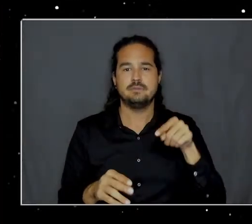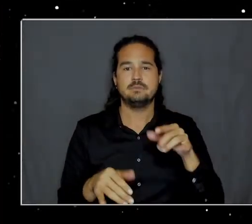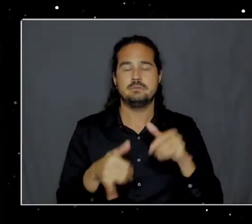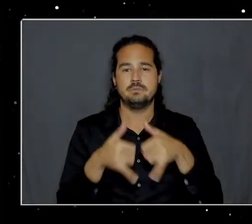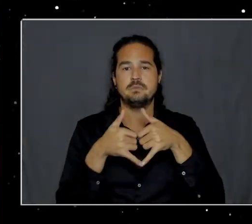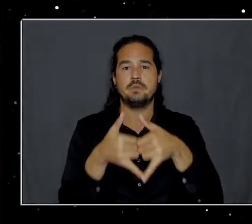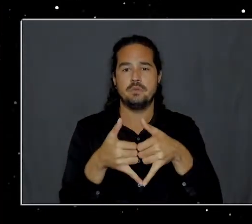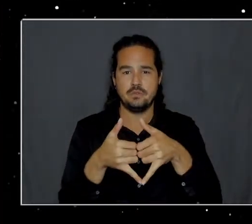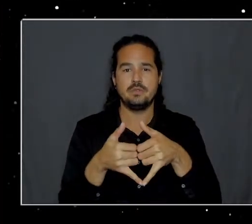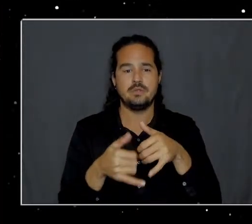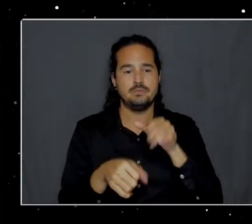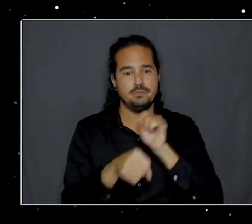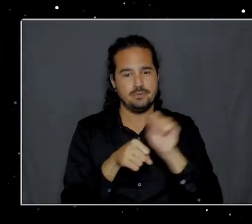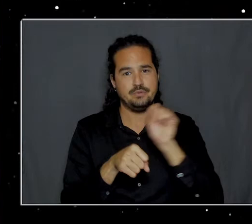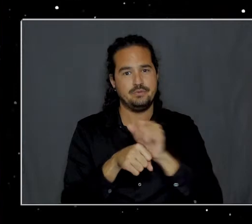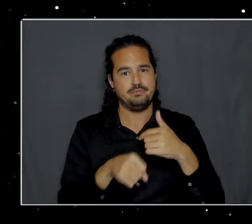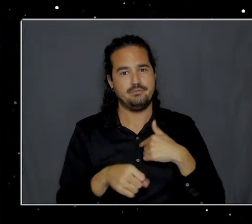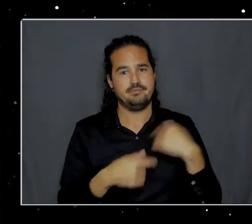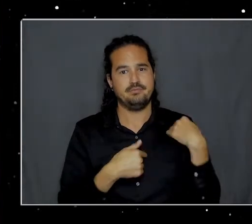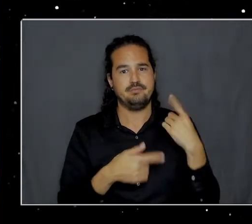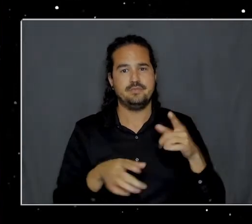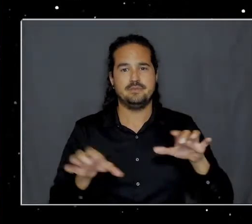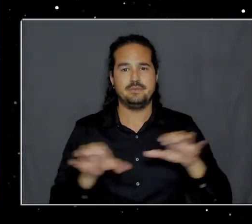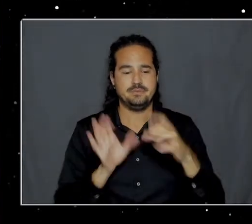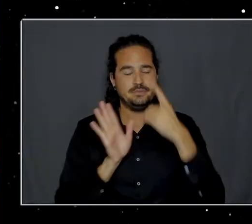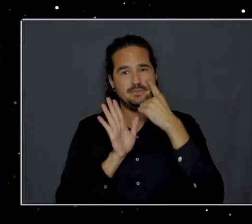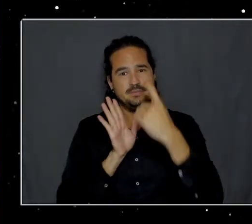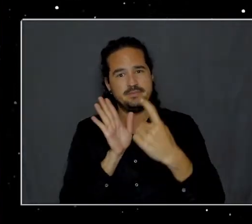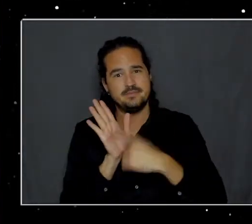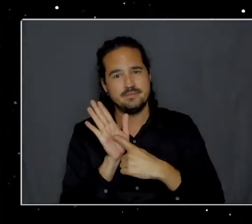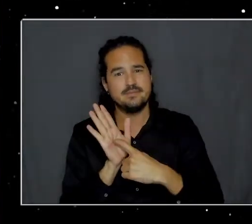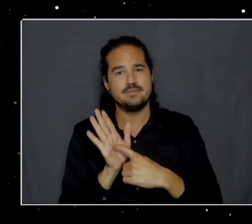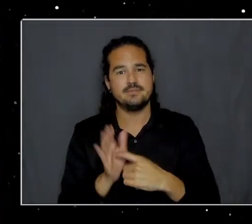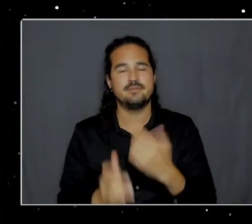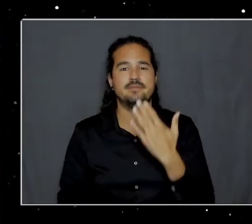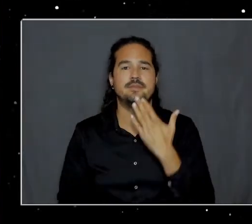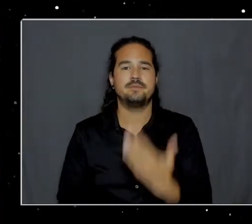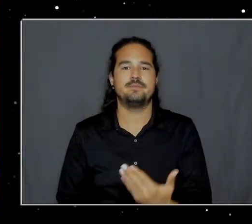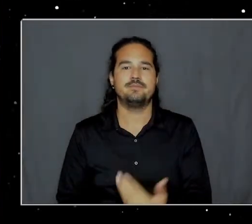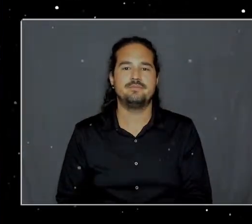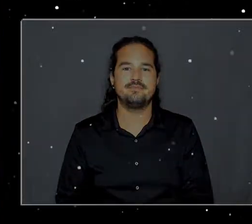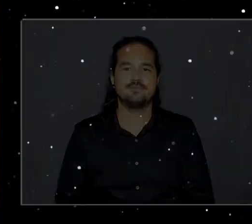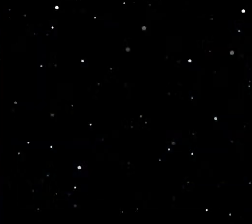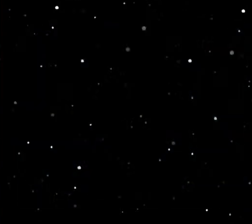WORK THAT THIS WILLIAM O. DOUGLAS AWARD RECOGNIZES.